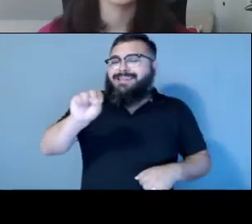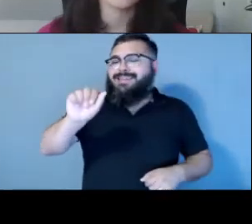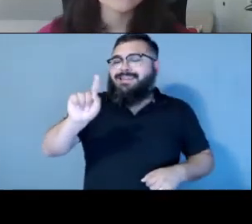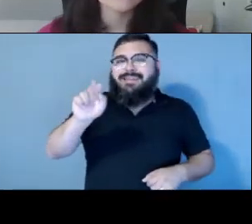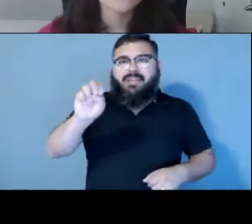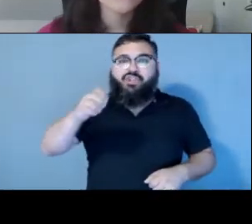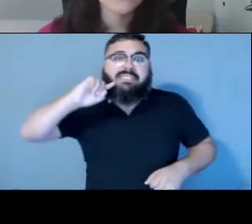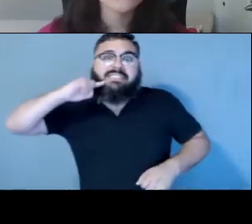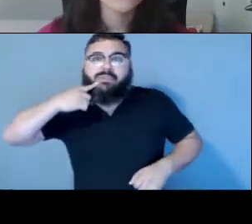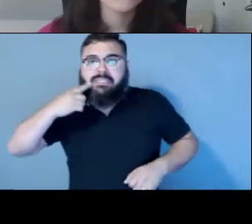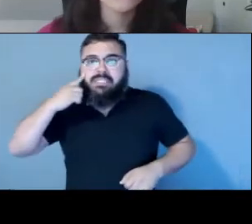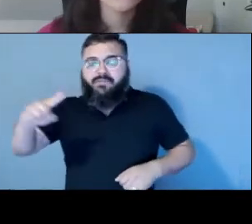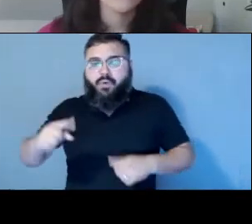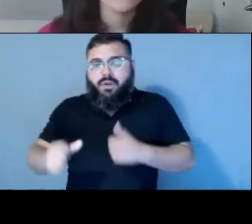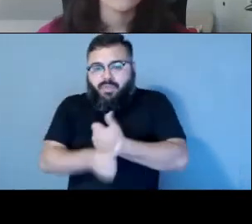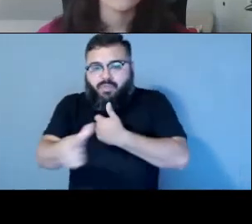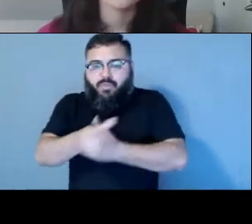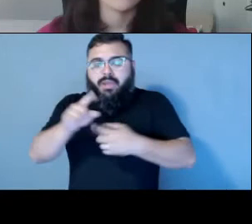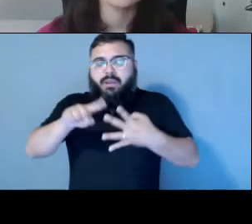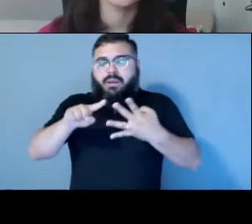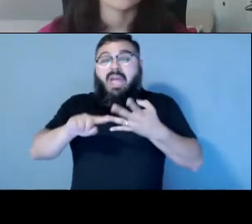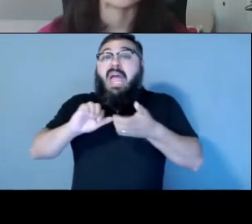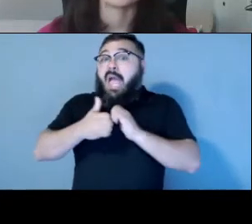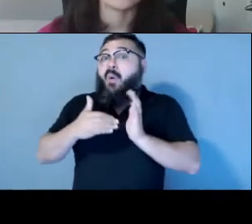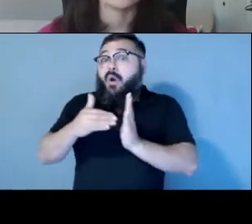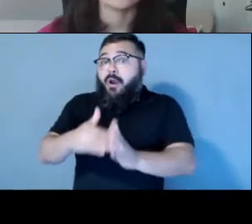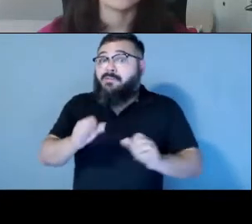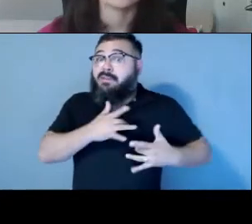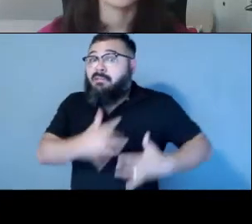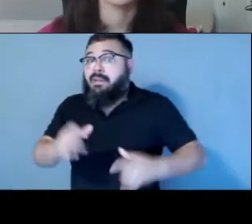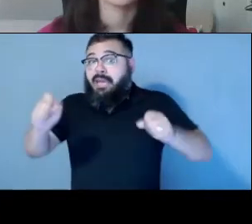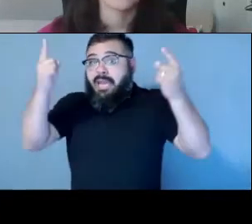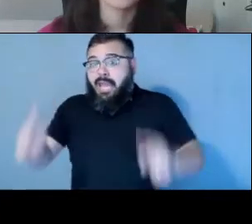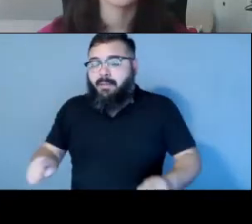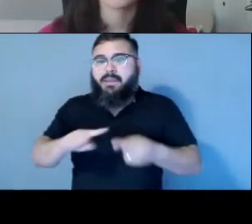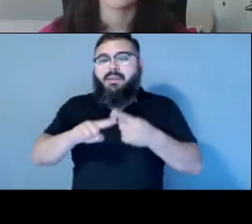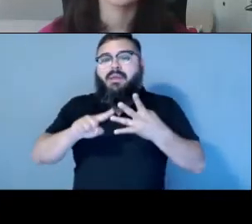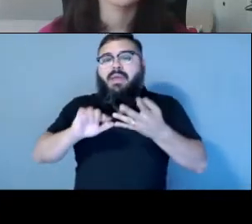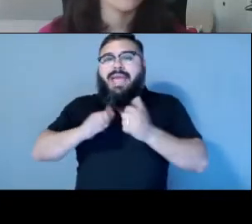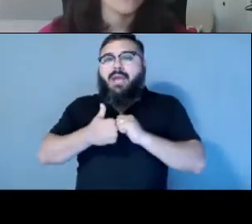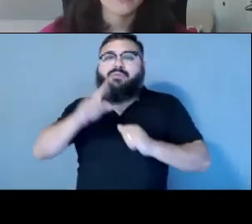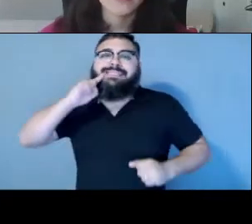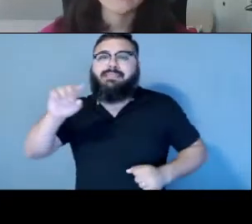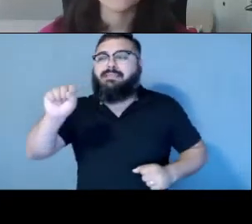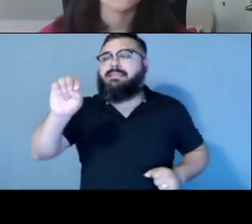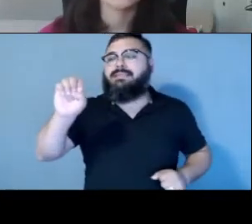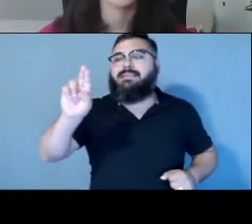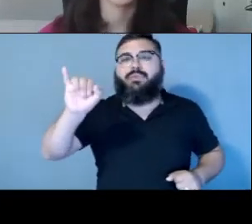the likelihood that it will occur and how imminent it is. And also again, we wanna ask, we need to know,